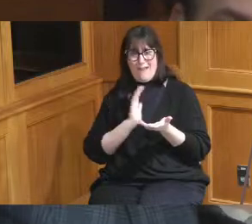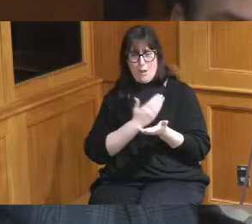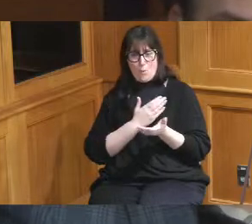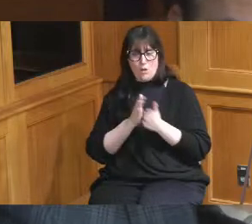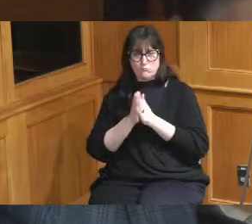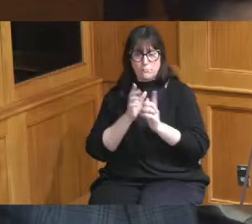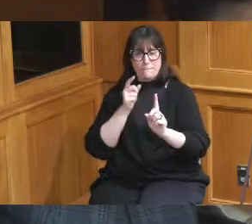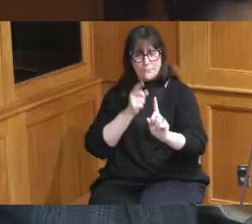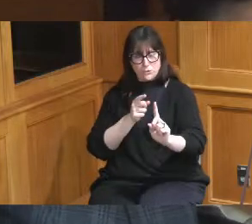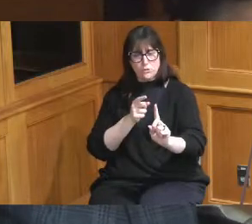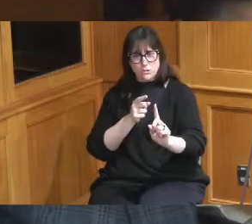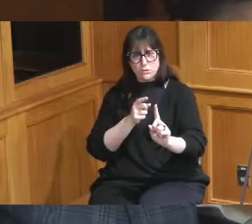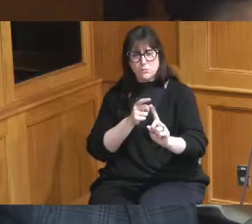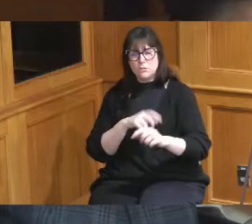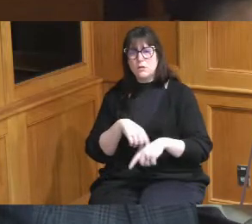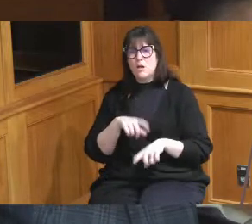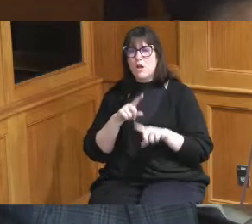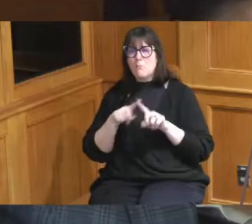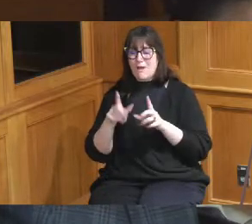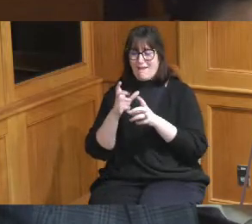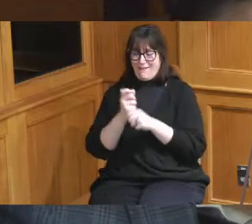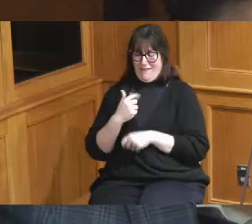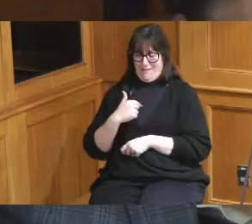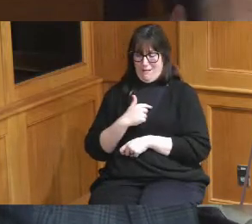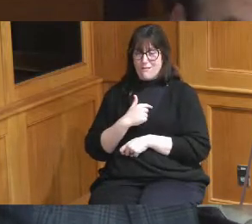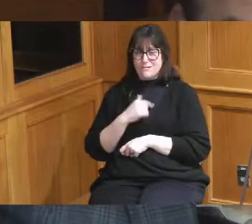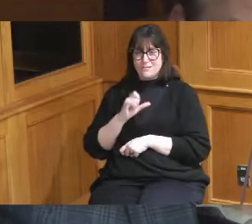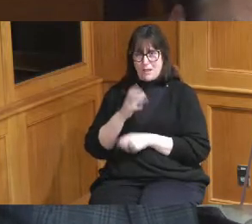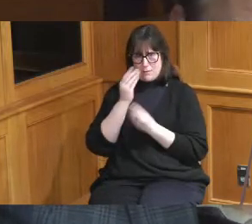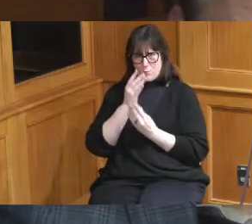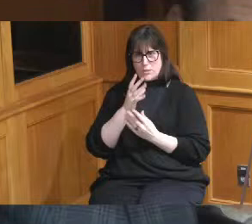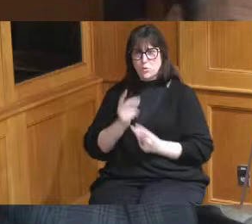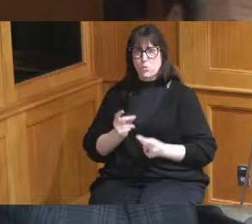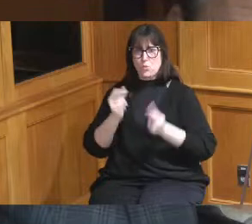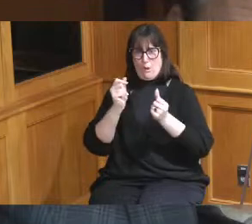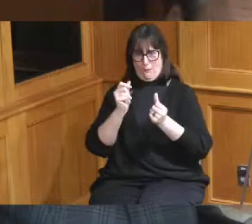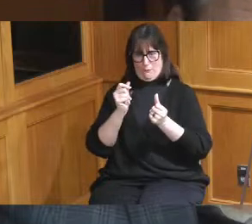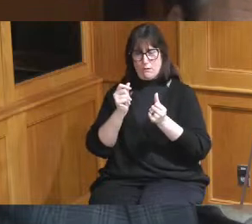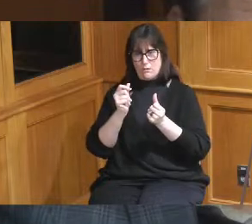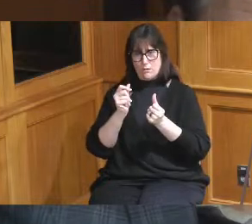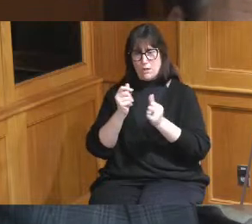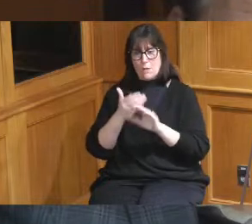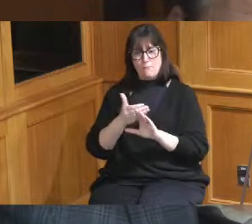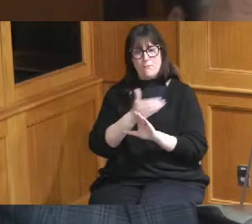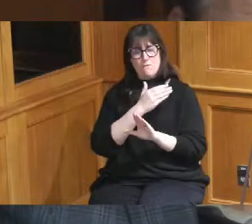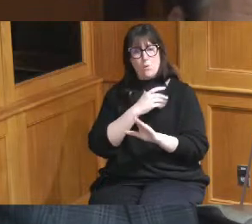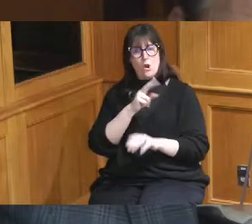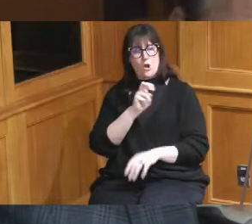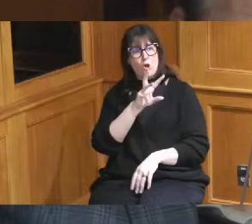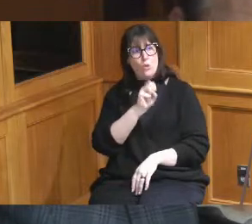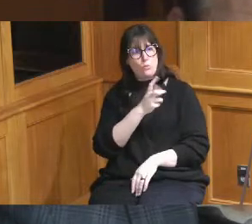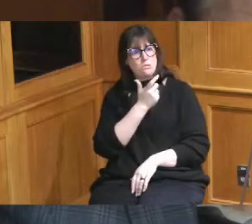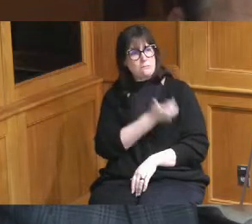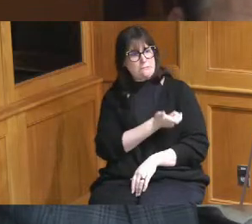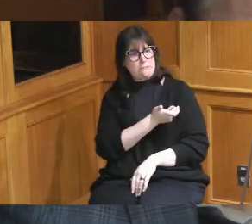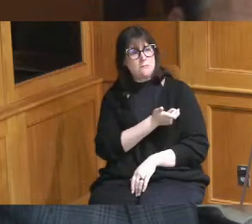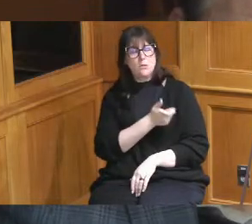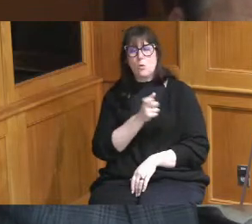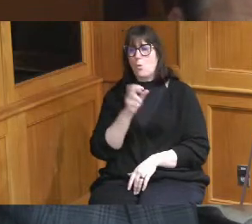us information quickly before we see it on the news or read it in a newspaper and you have a